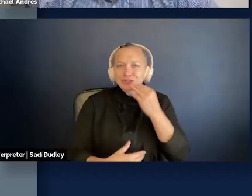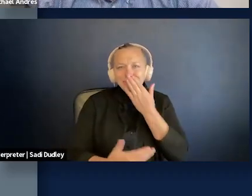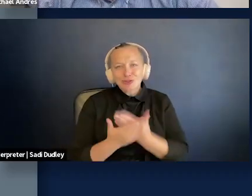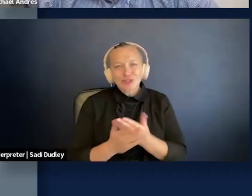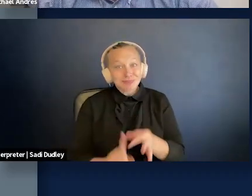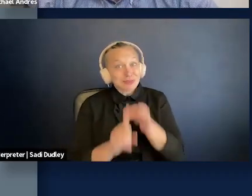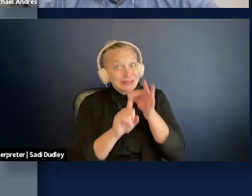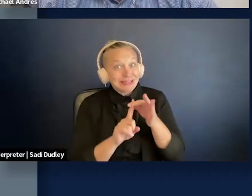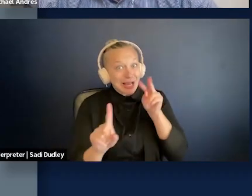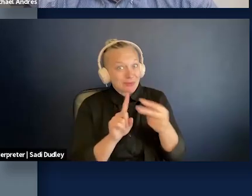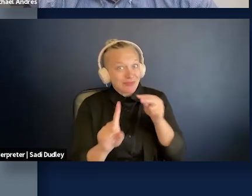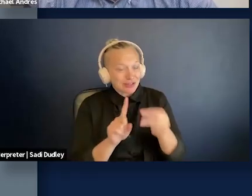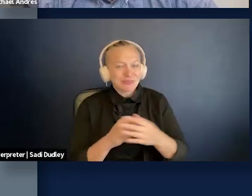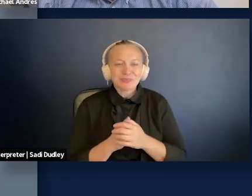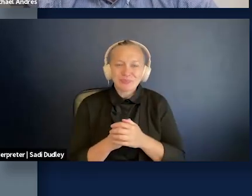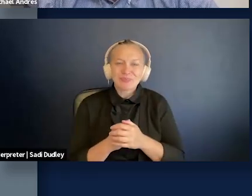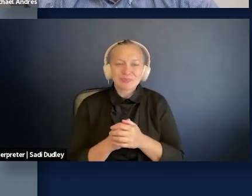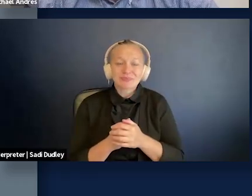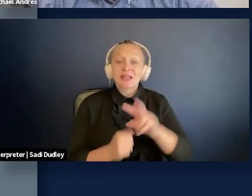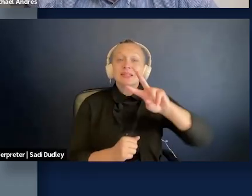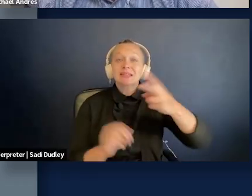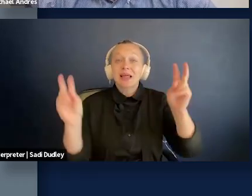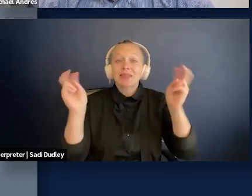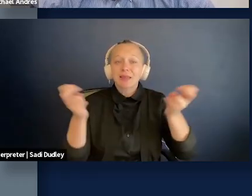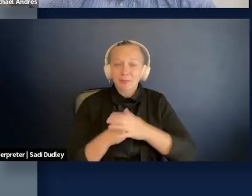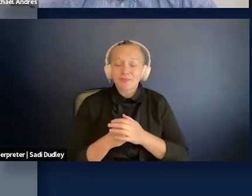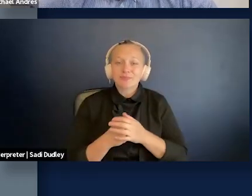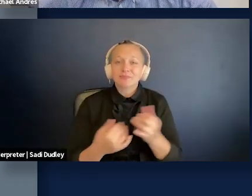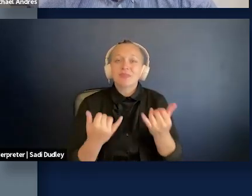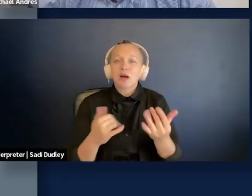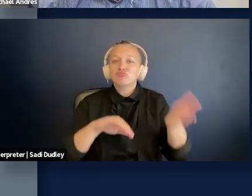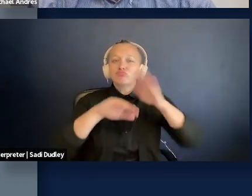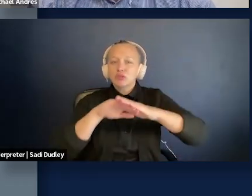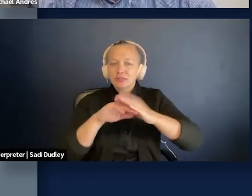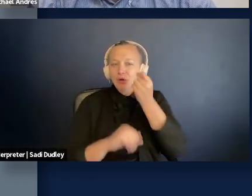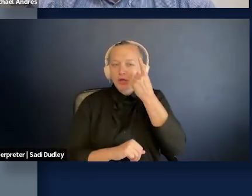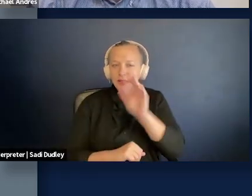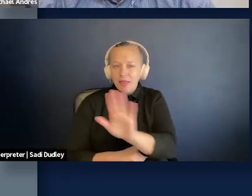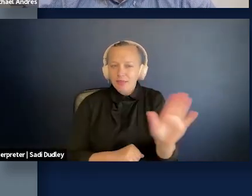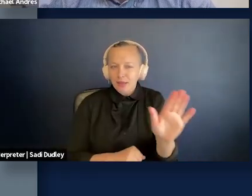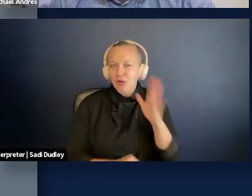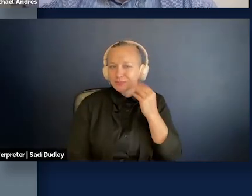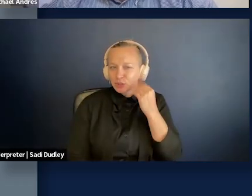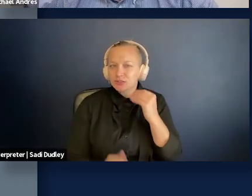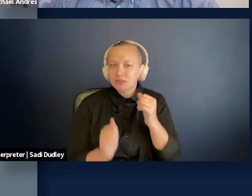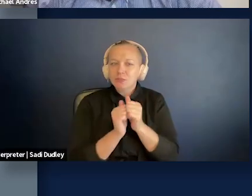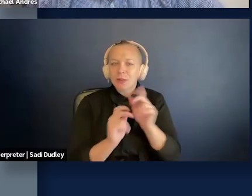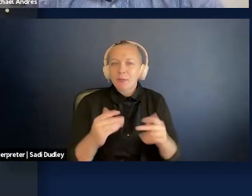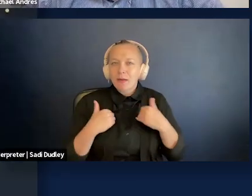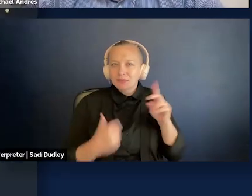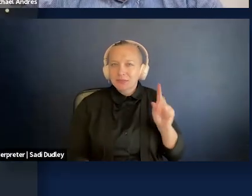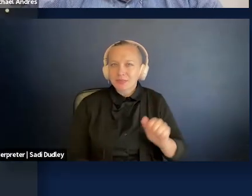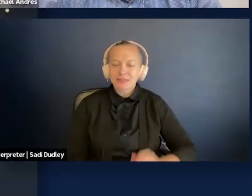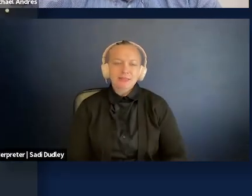Uh, so moving on to our second theme, our participants, uh, demonstrate an increased understanding of the experiences of people with disabilities.